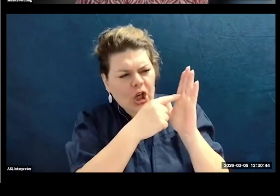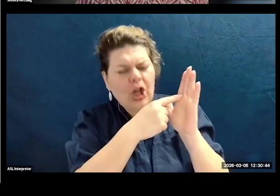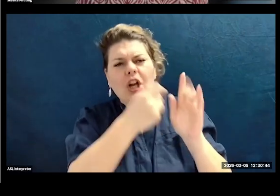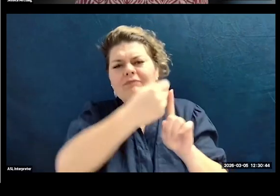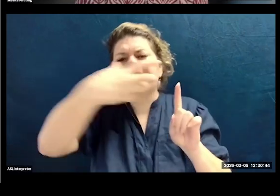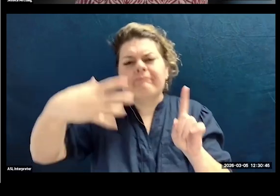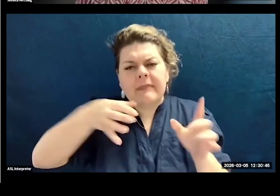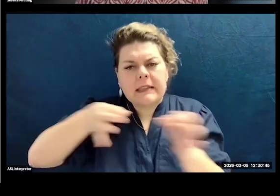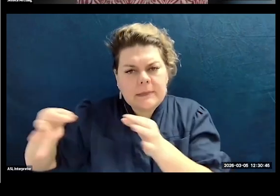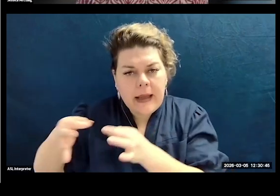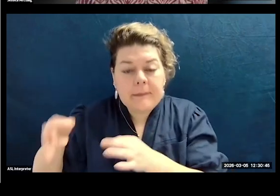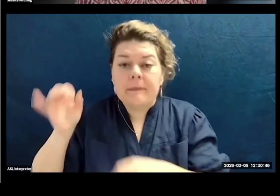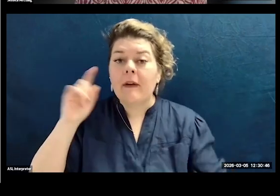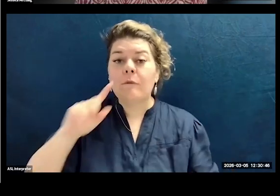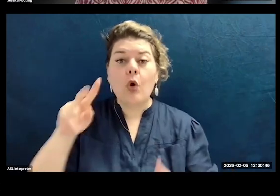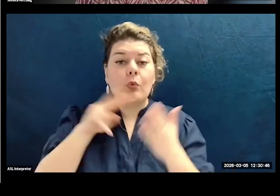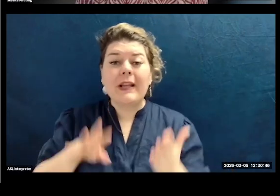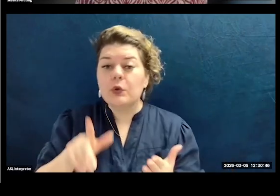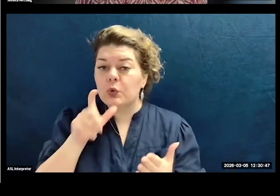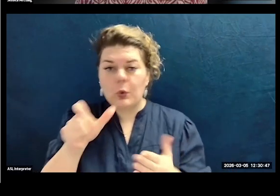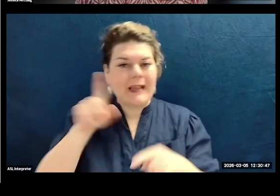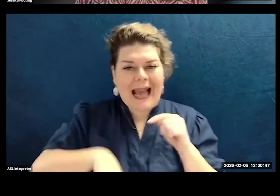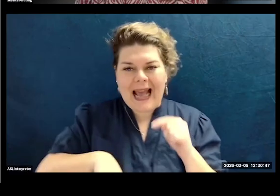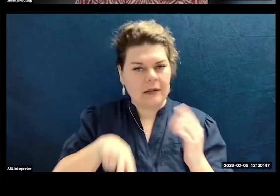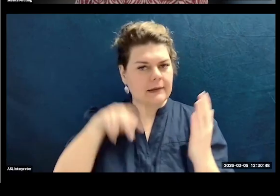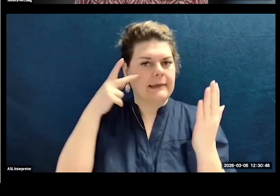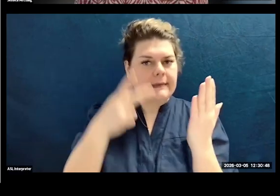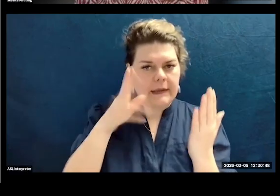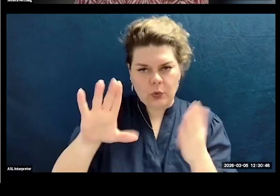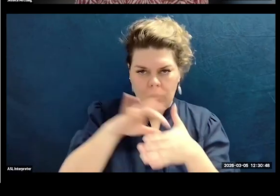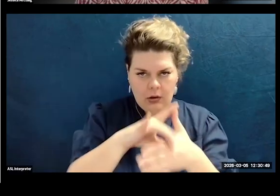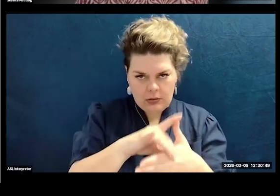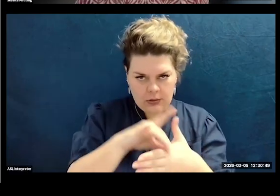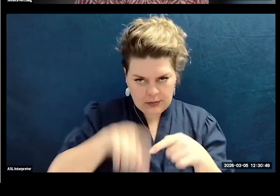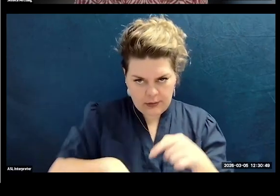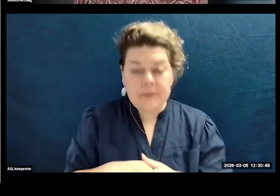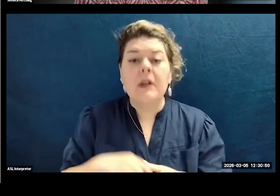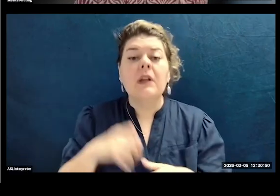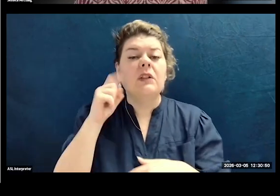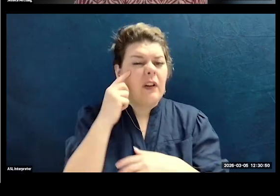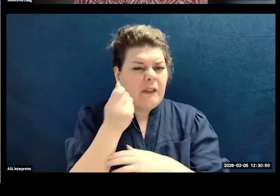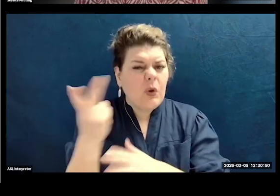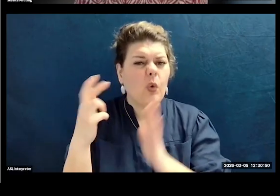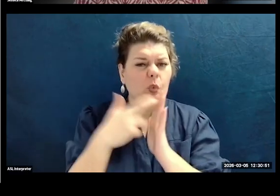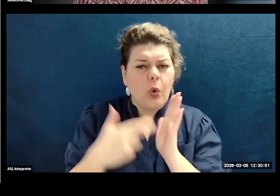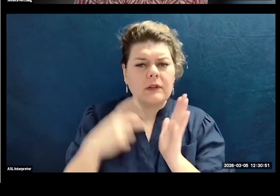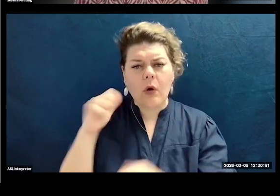and this is for readers who are non-visually accessing your content. So, some general guidelines for alt text.